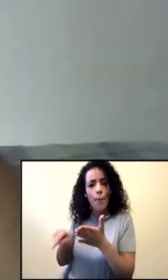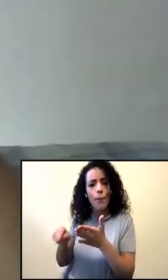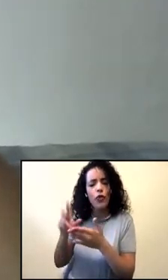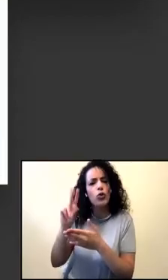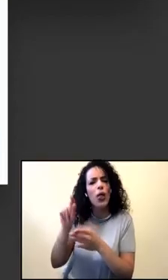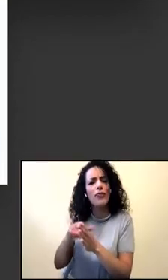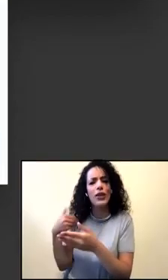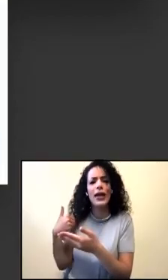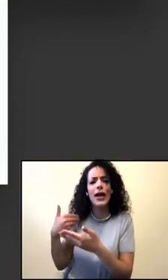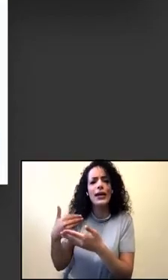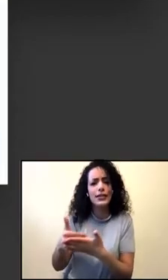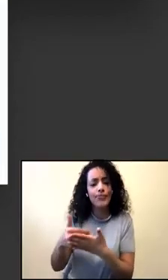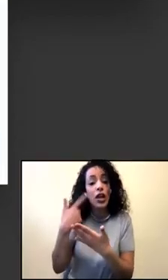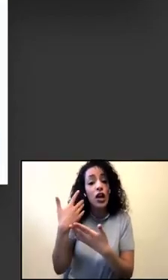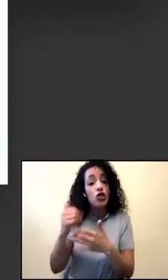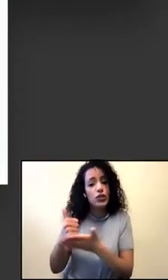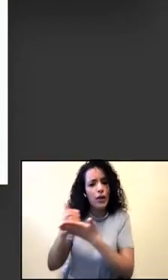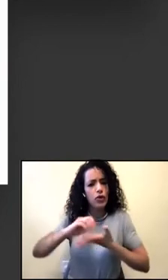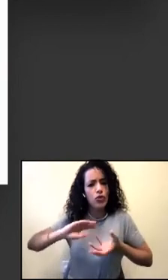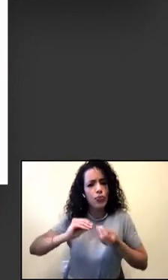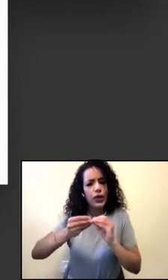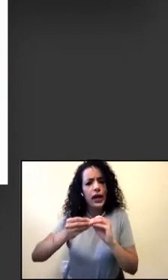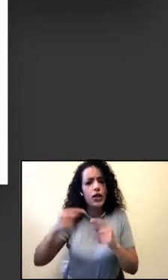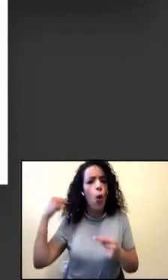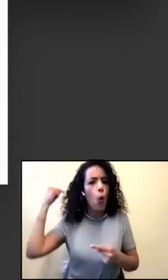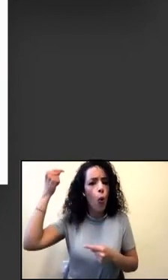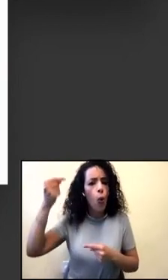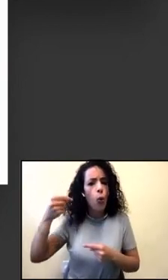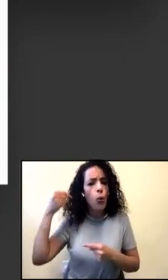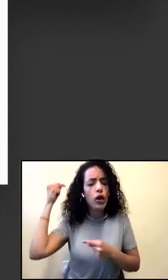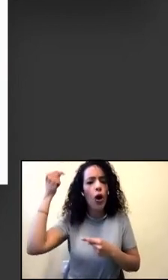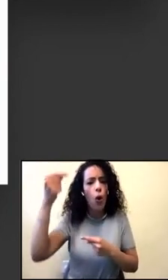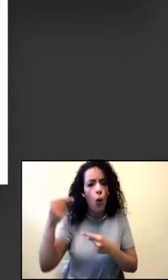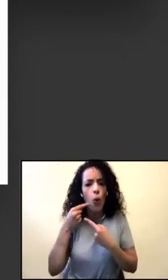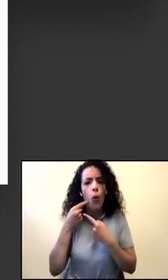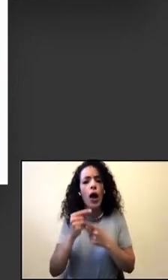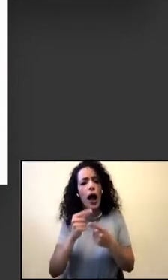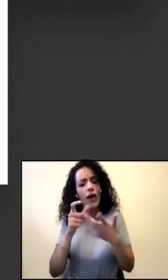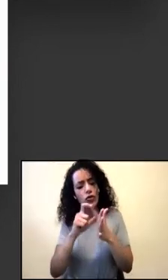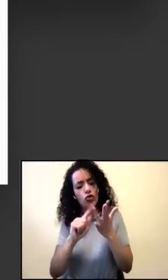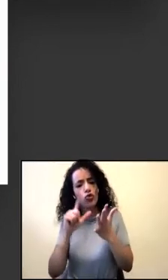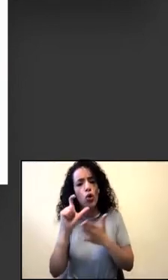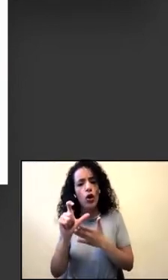we're launching today, A Merciless Light: COVID-19 in Newham, alongside with myself and Emily Mason